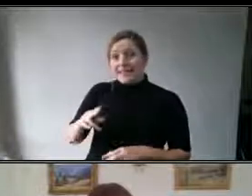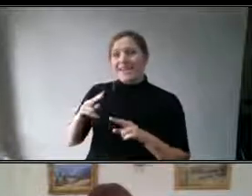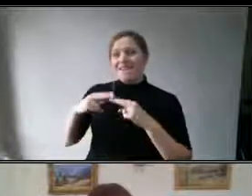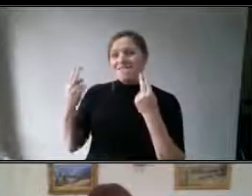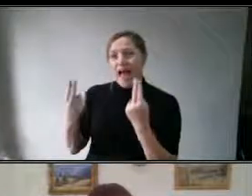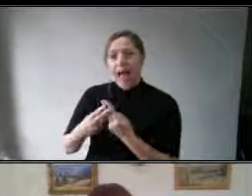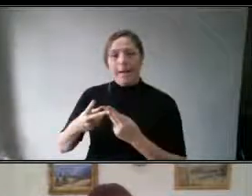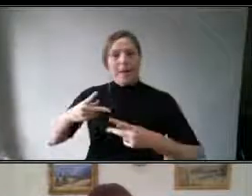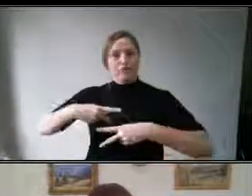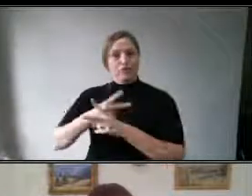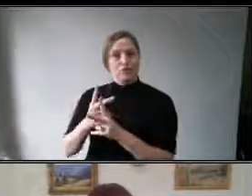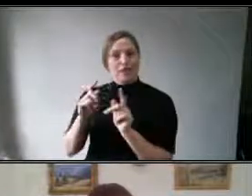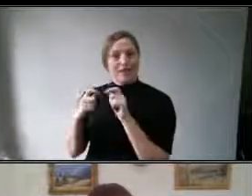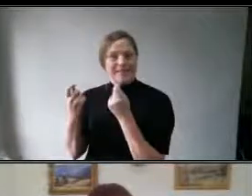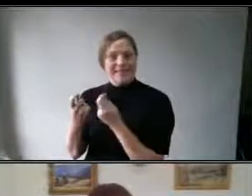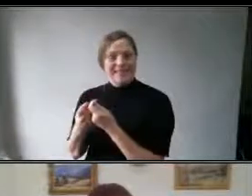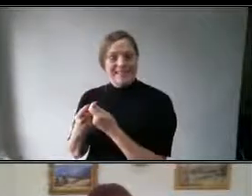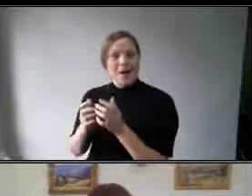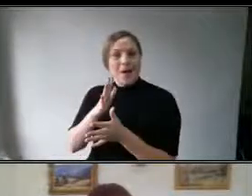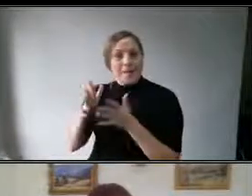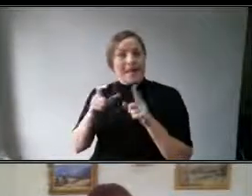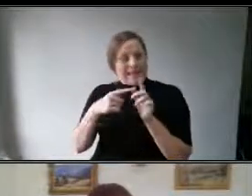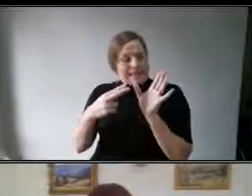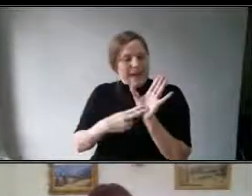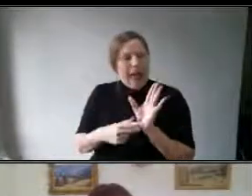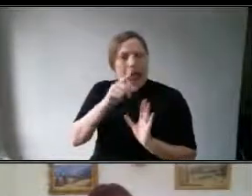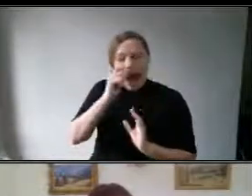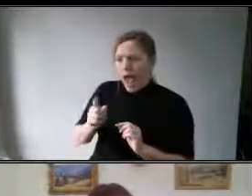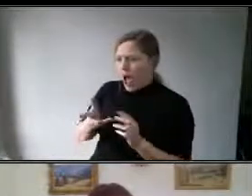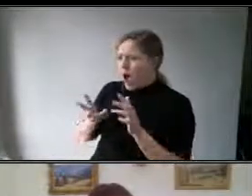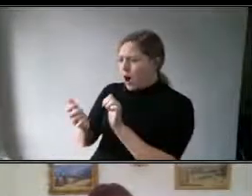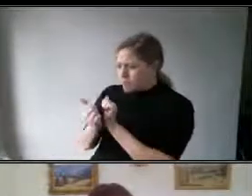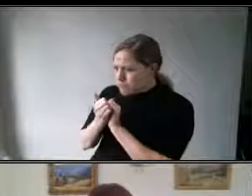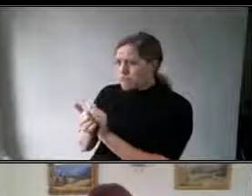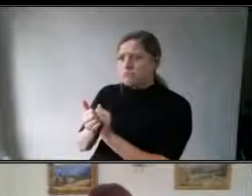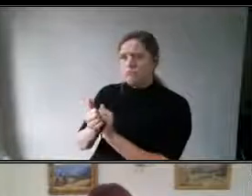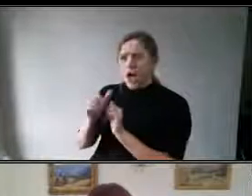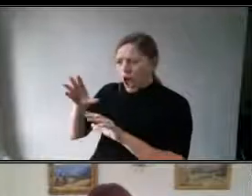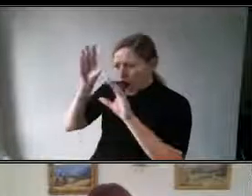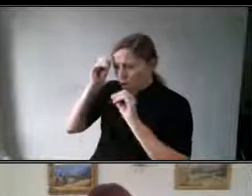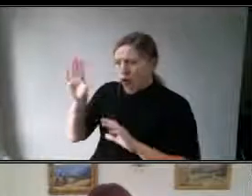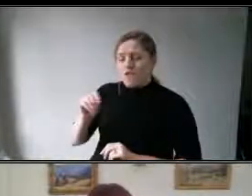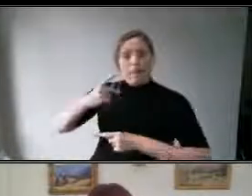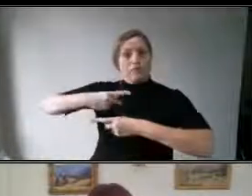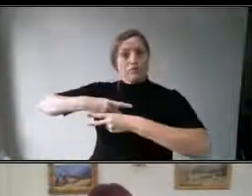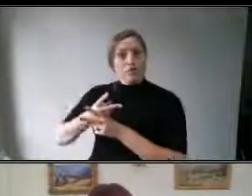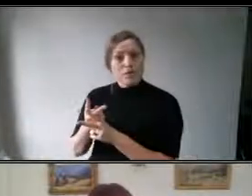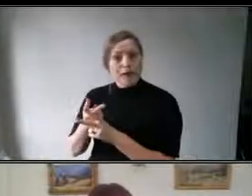to um engage with all the producers across the team and to look at how the organization produces